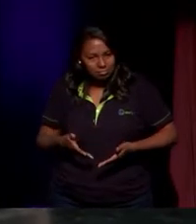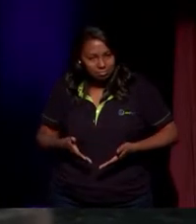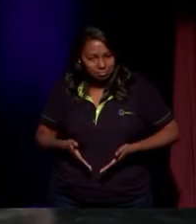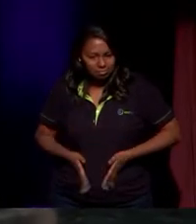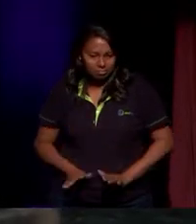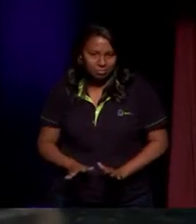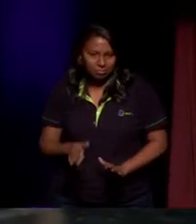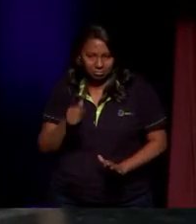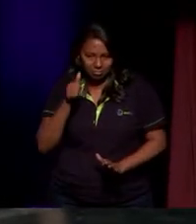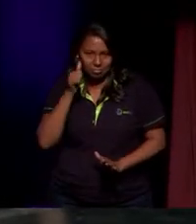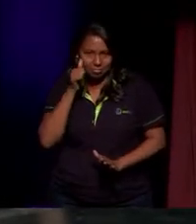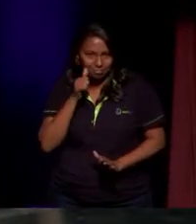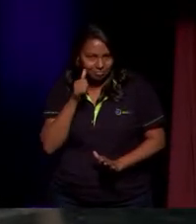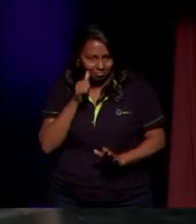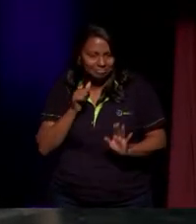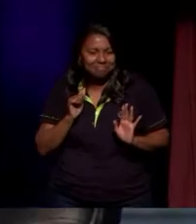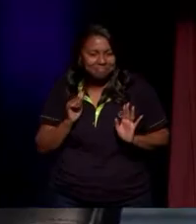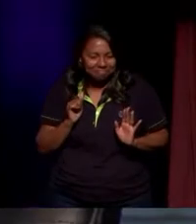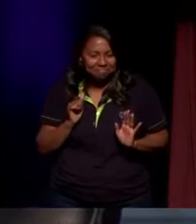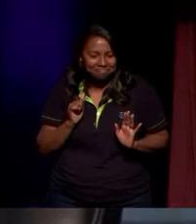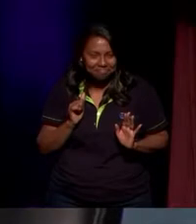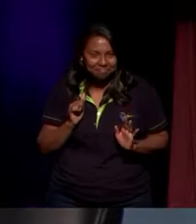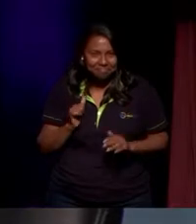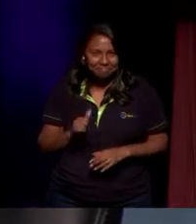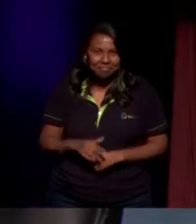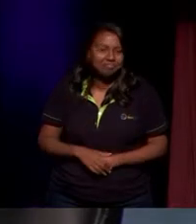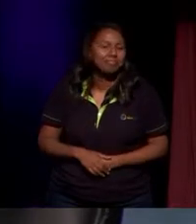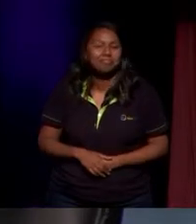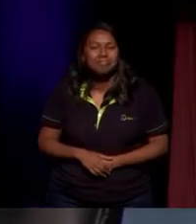and we became a woman, but not the woman,